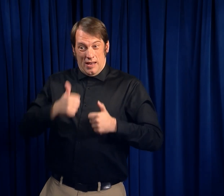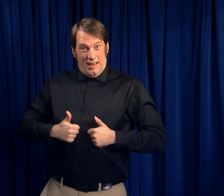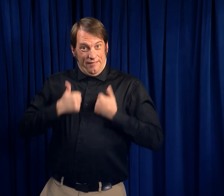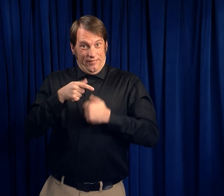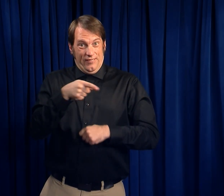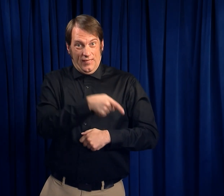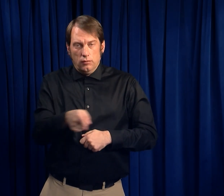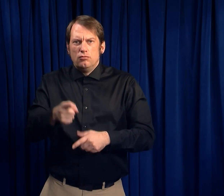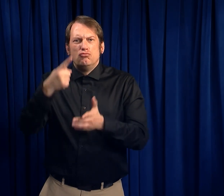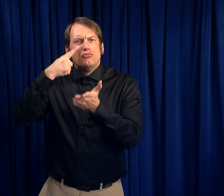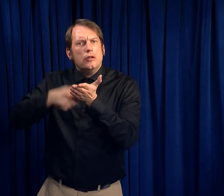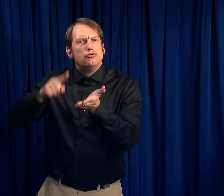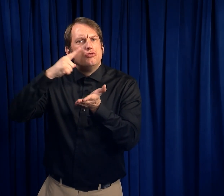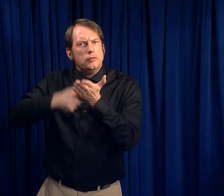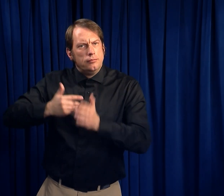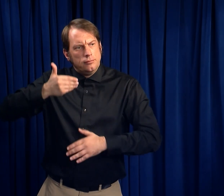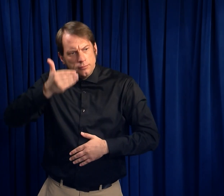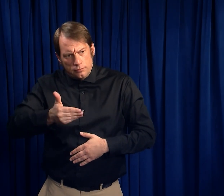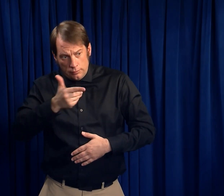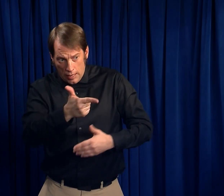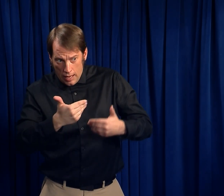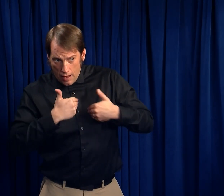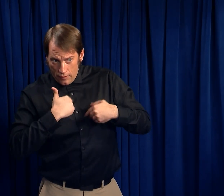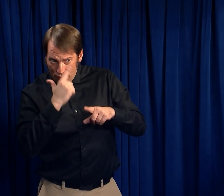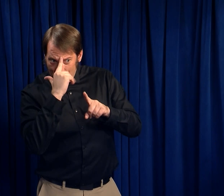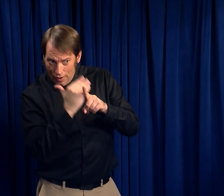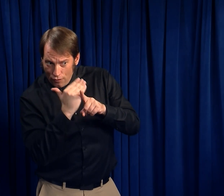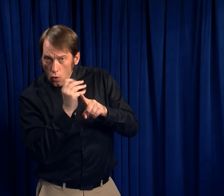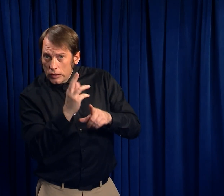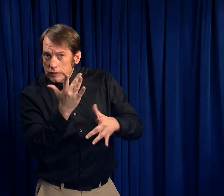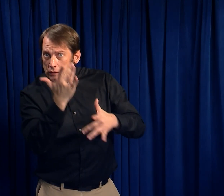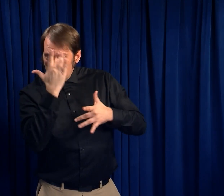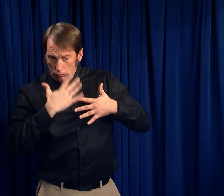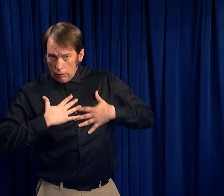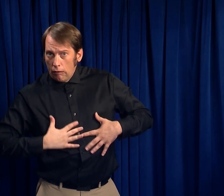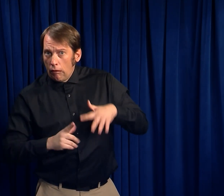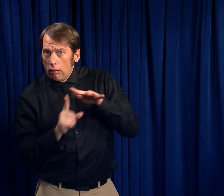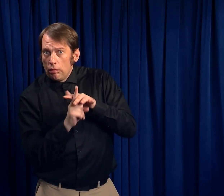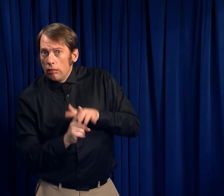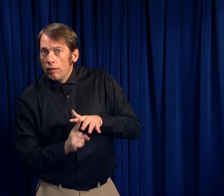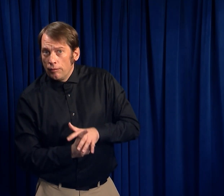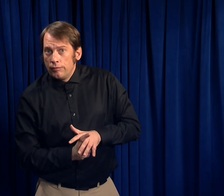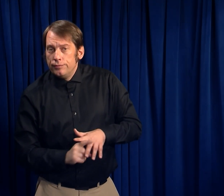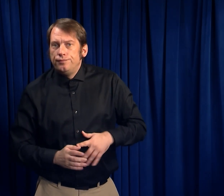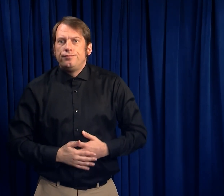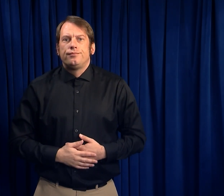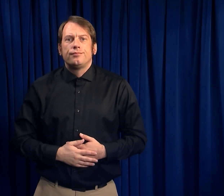and residents for fevers and symptoms.